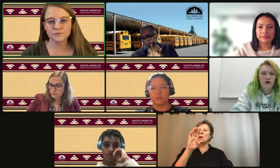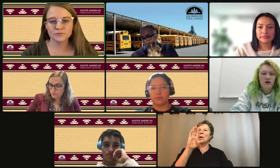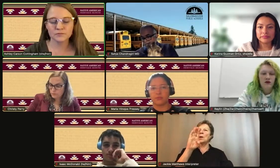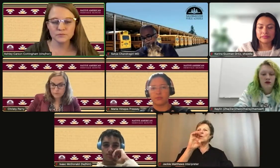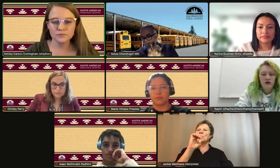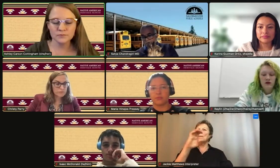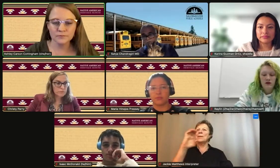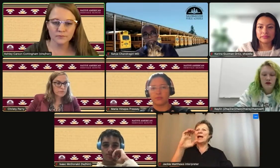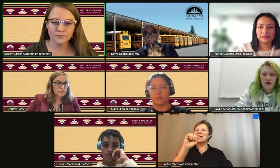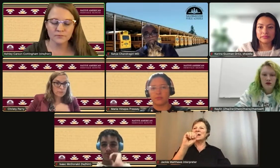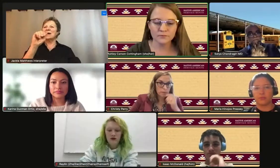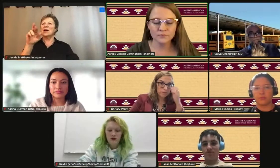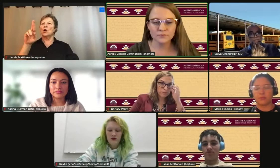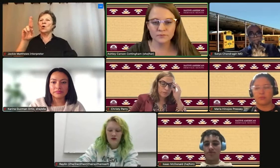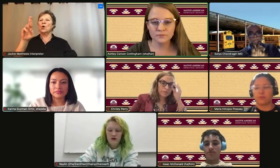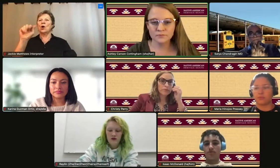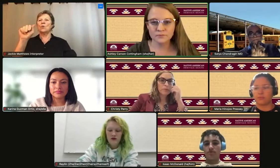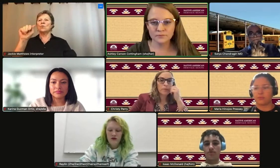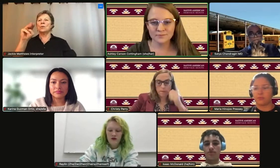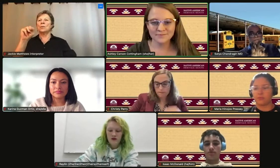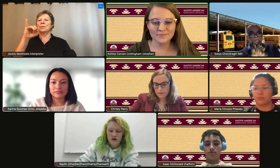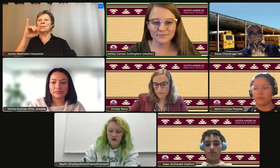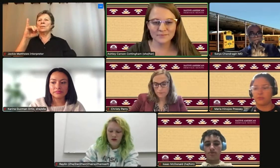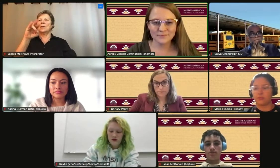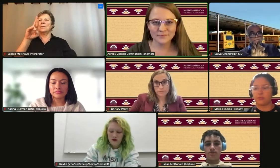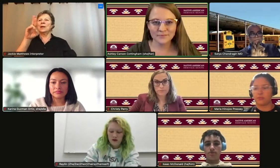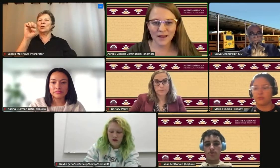MY OK.